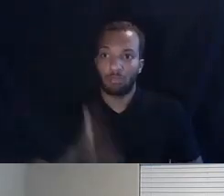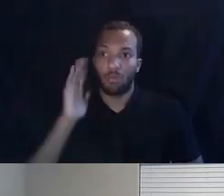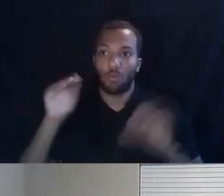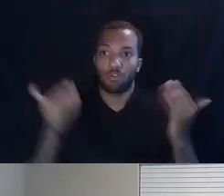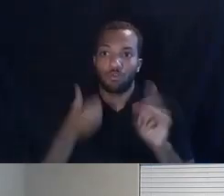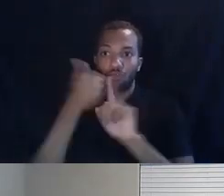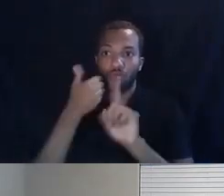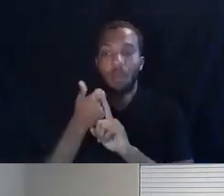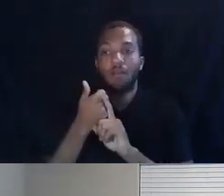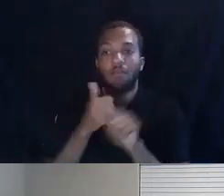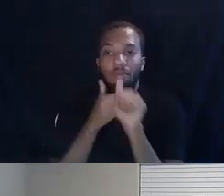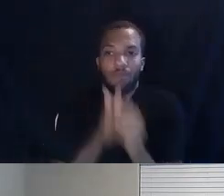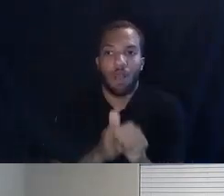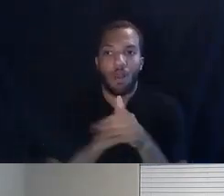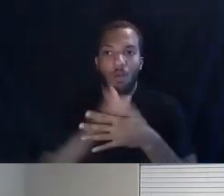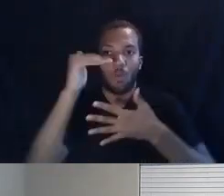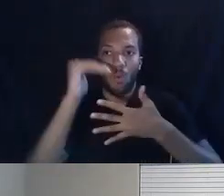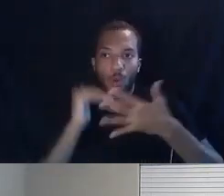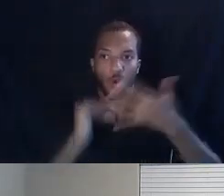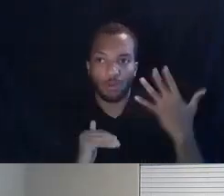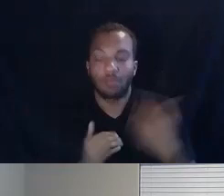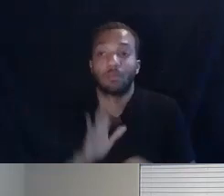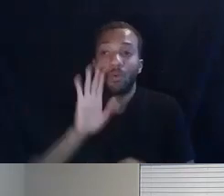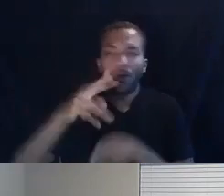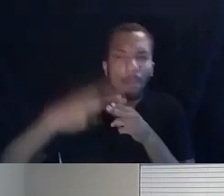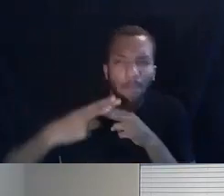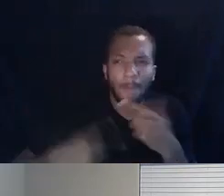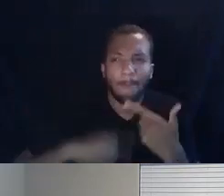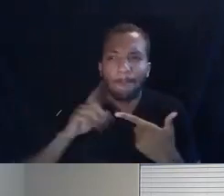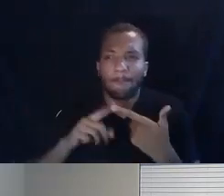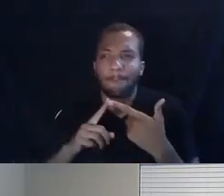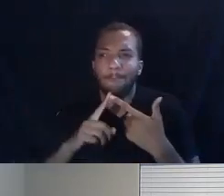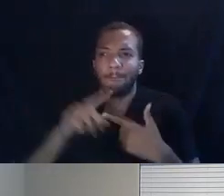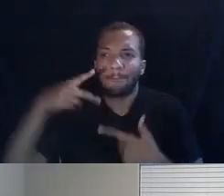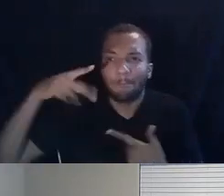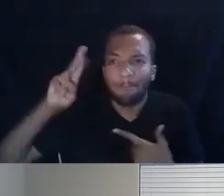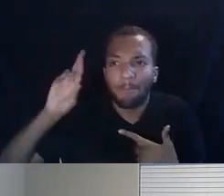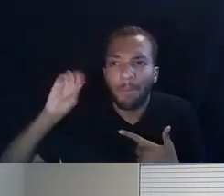And please include your name, pronouns, role, organization, and a brief visual description.